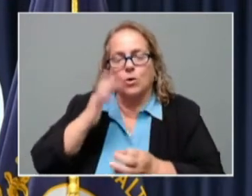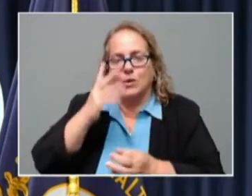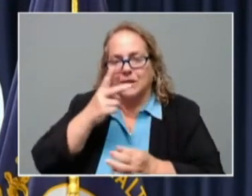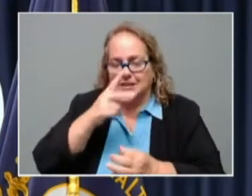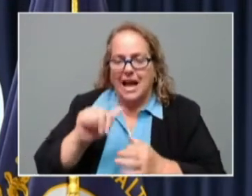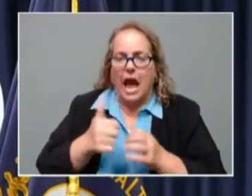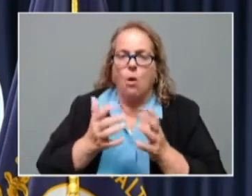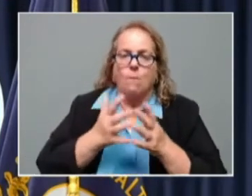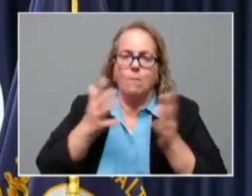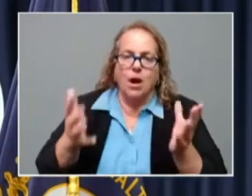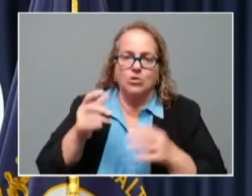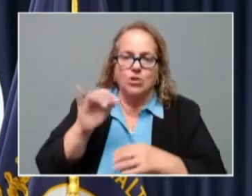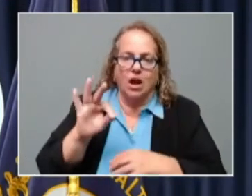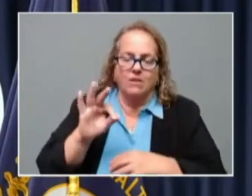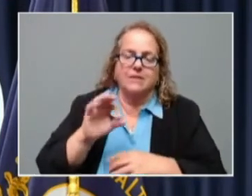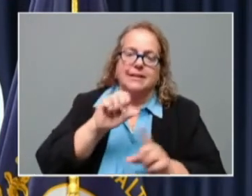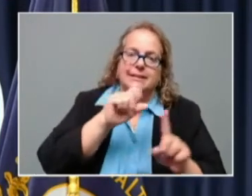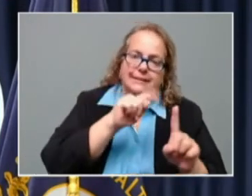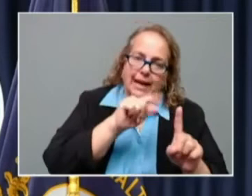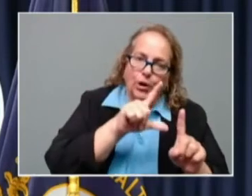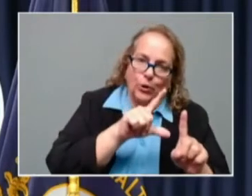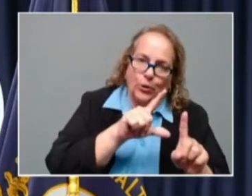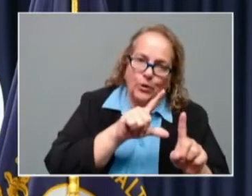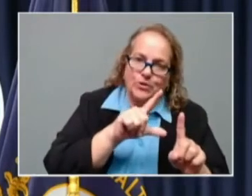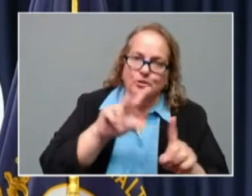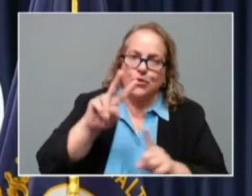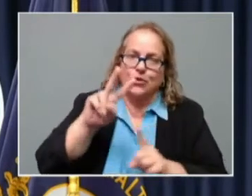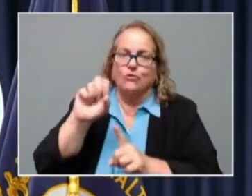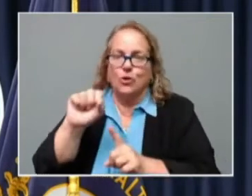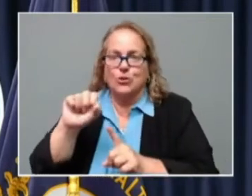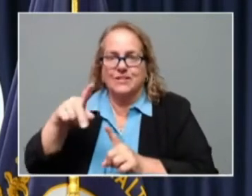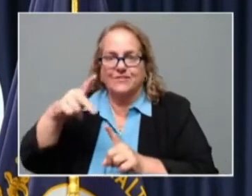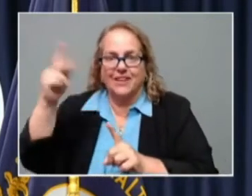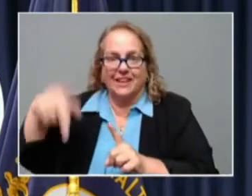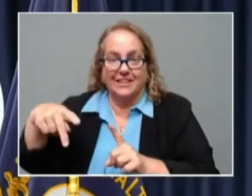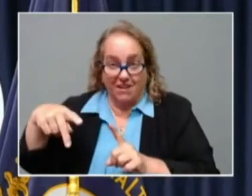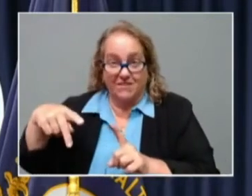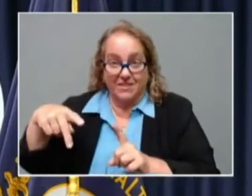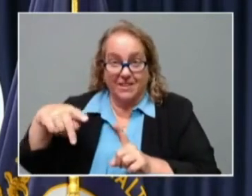versus philadelphia. Previously, uh, we've been ST louis this time, sadly we